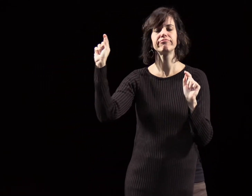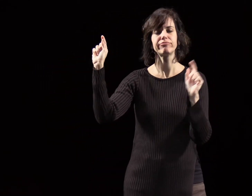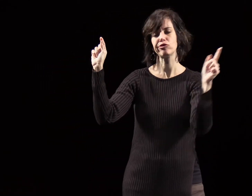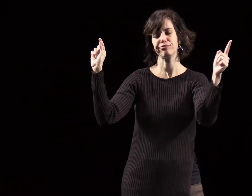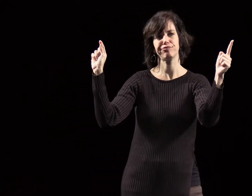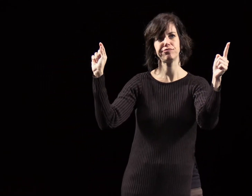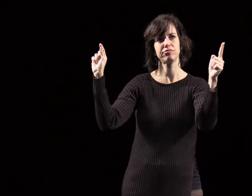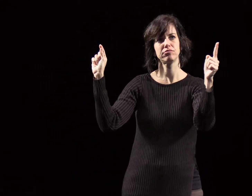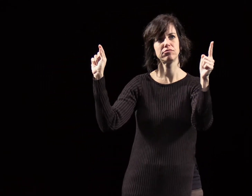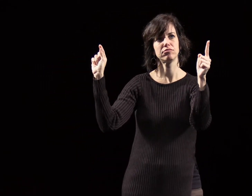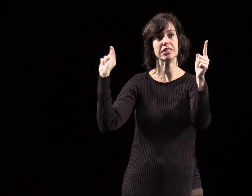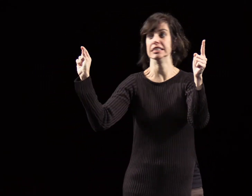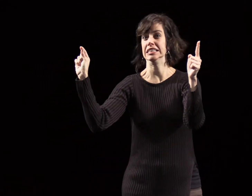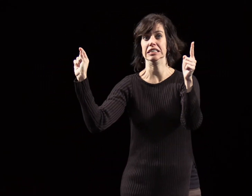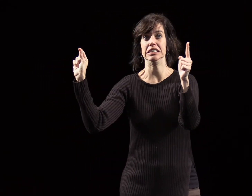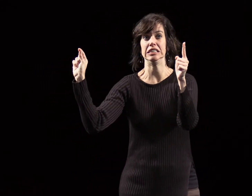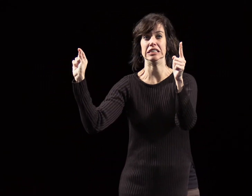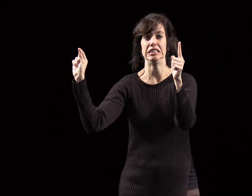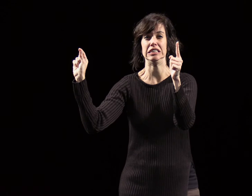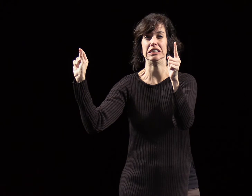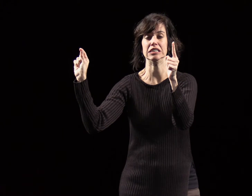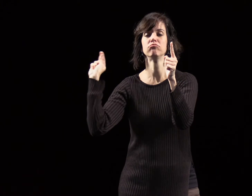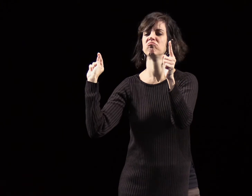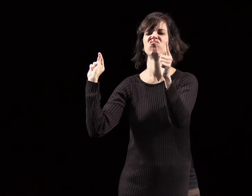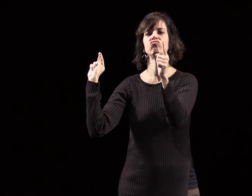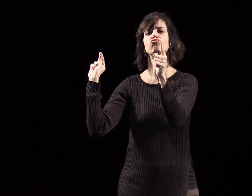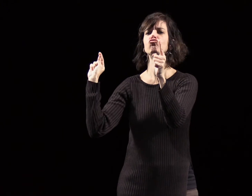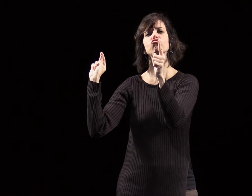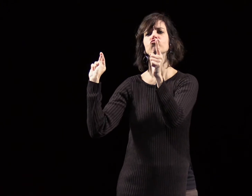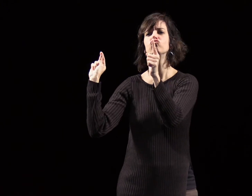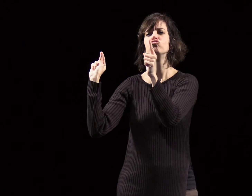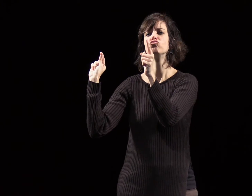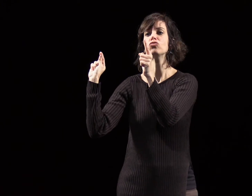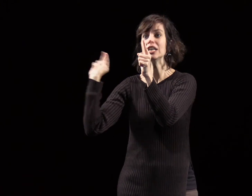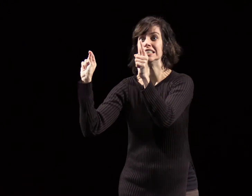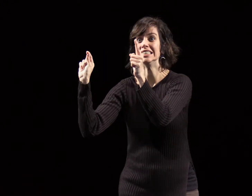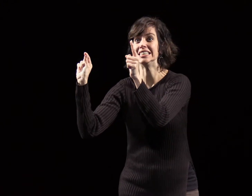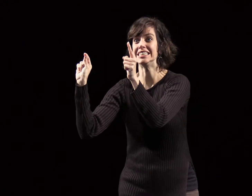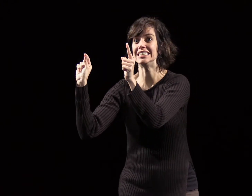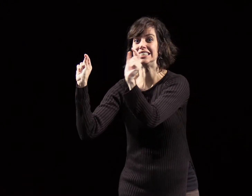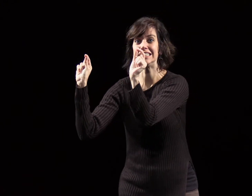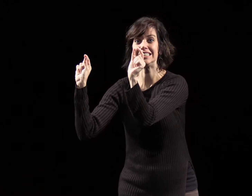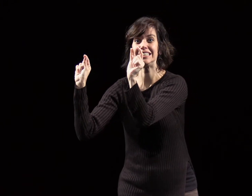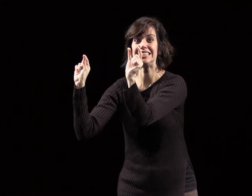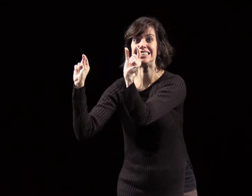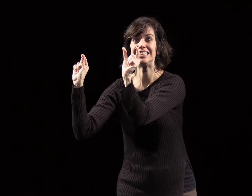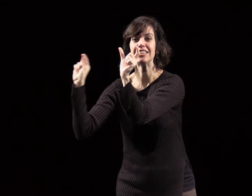You can click that on the video and it will mark the important parts with a green line